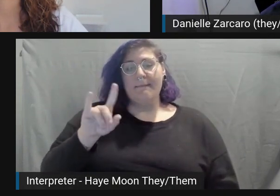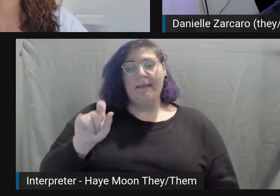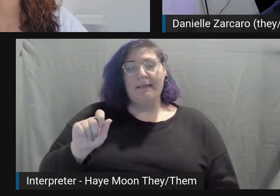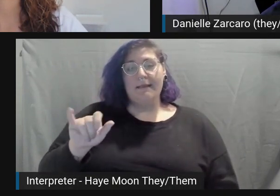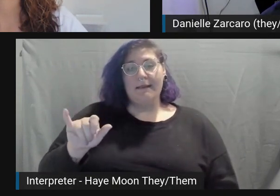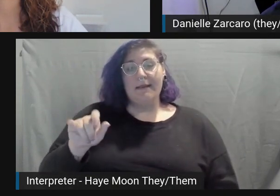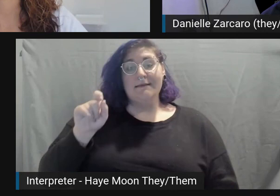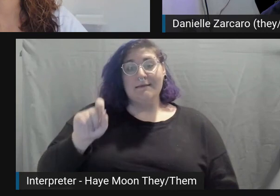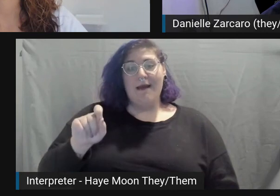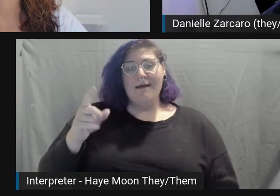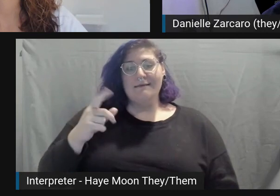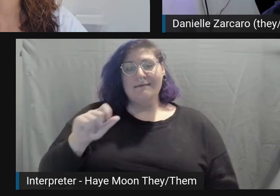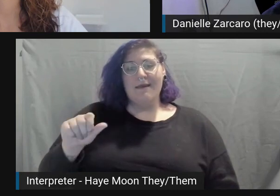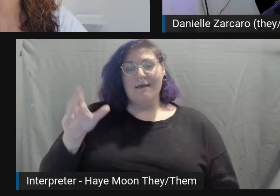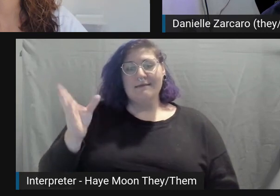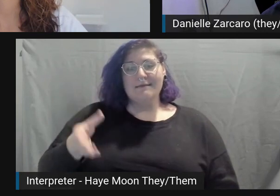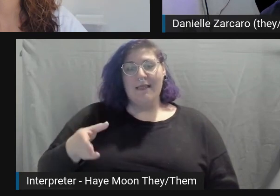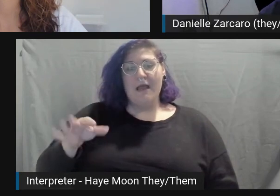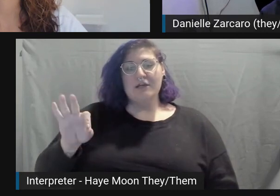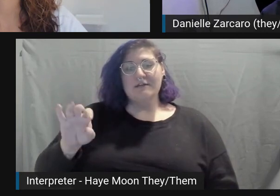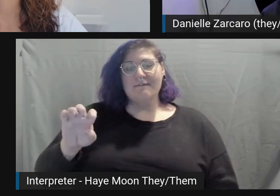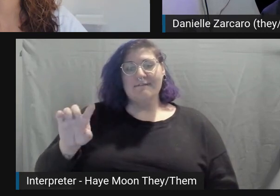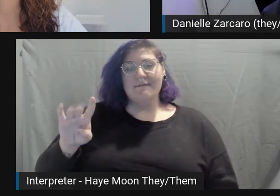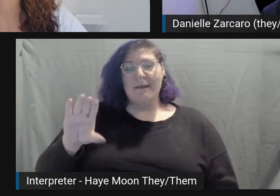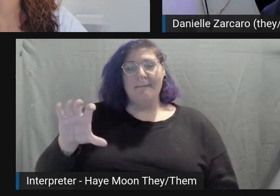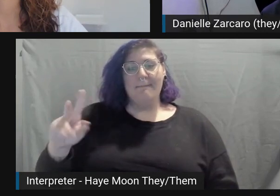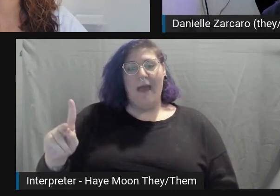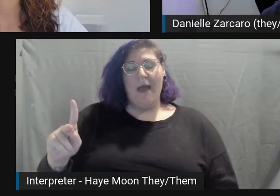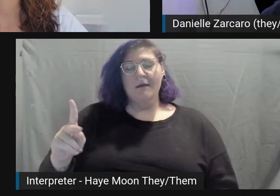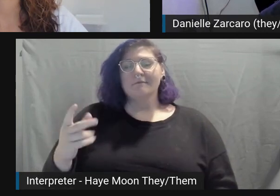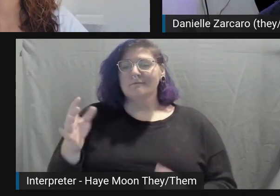to provide anonymous feedback for our speakers on their presentations.